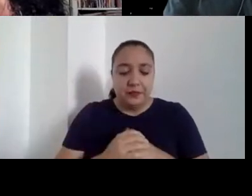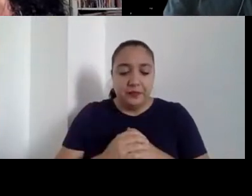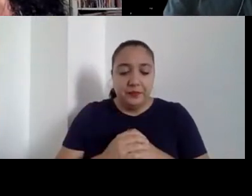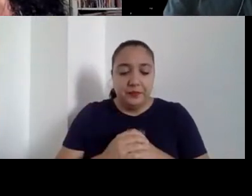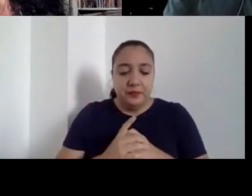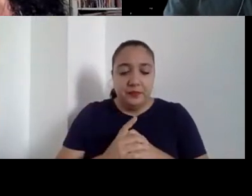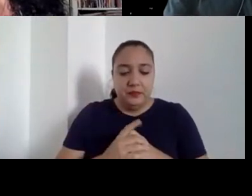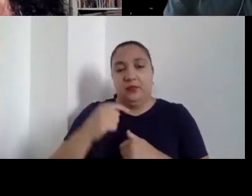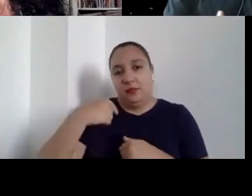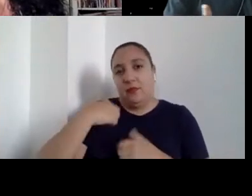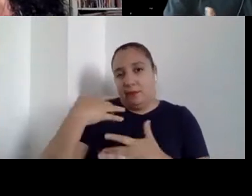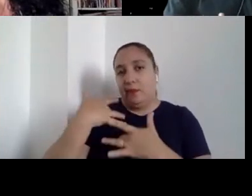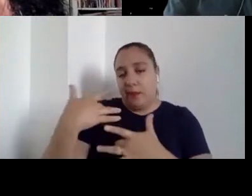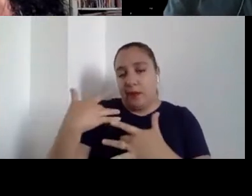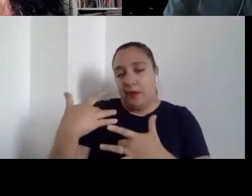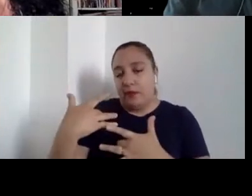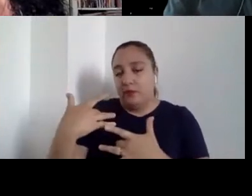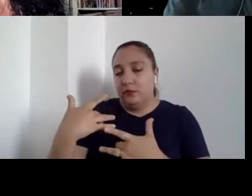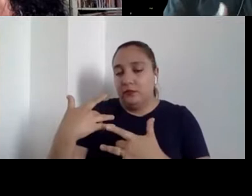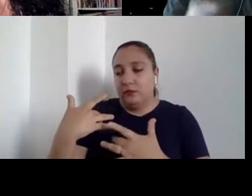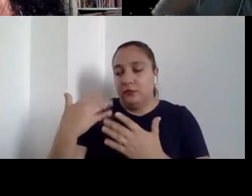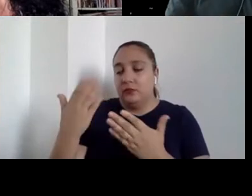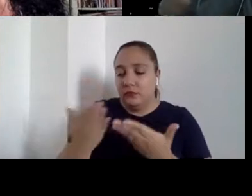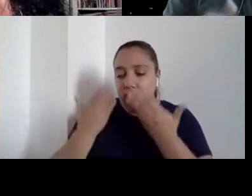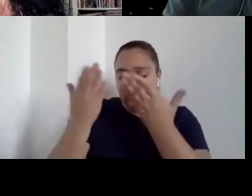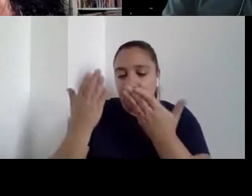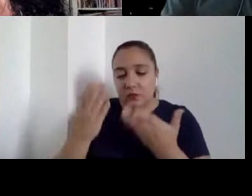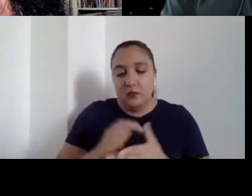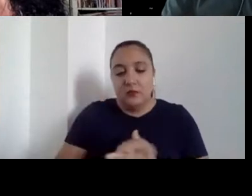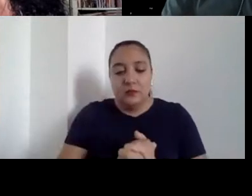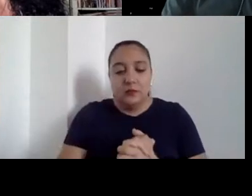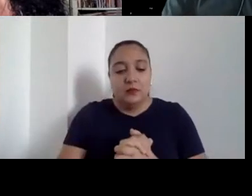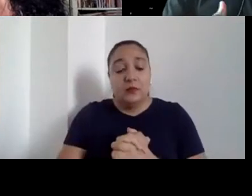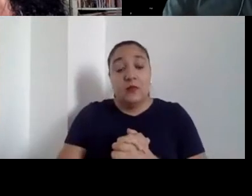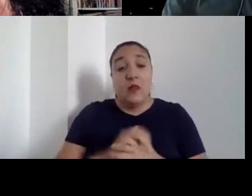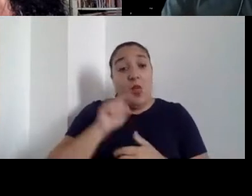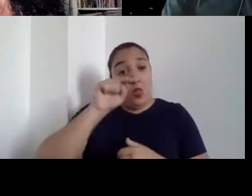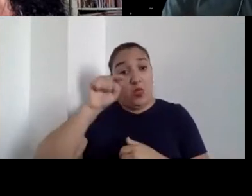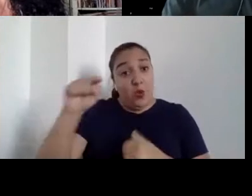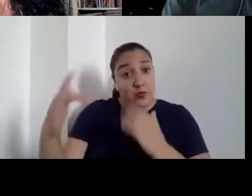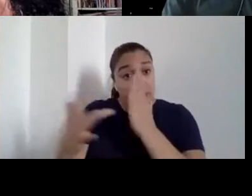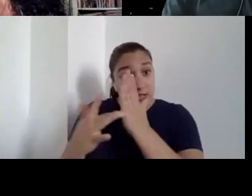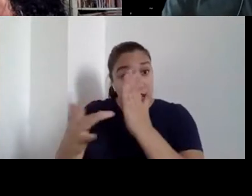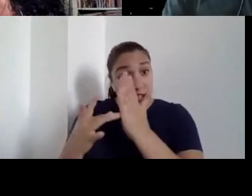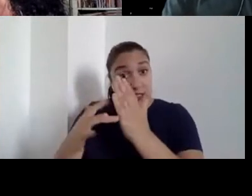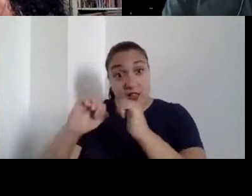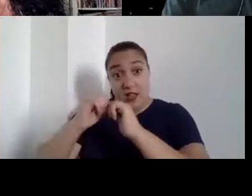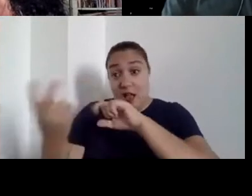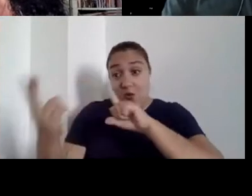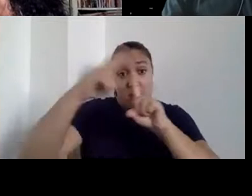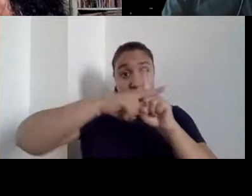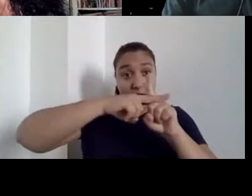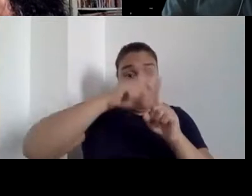these technologies in their application in the art form have been around for almost 140